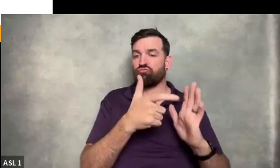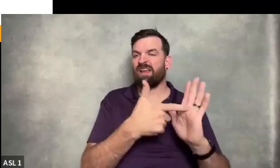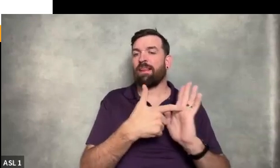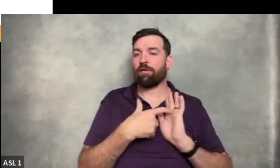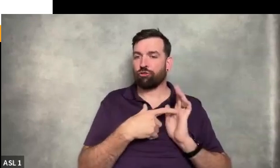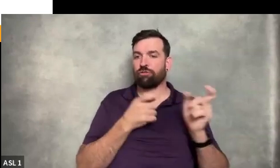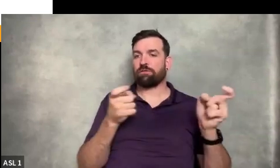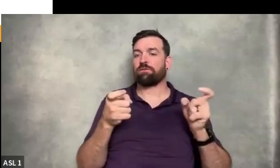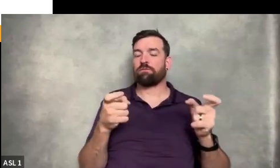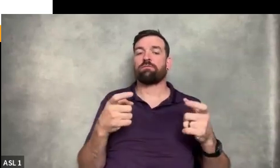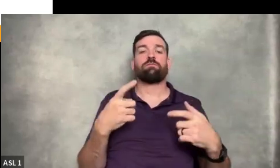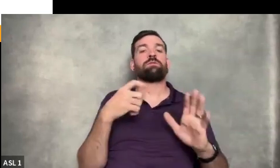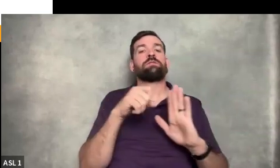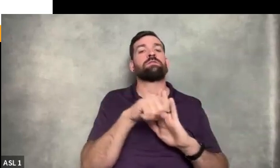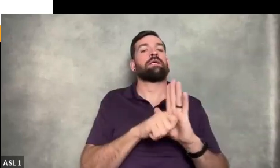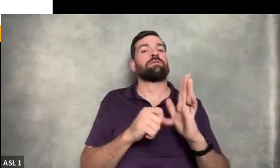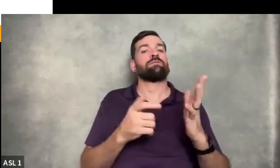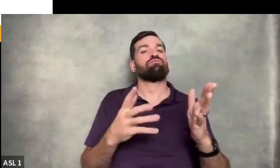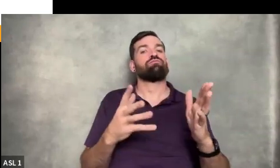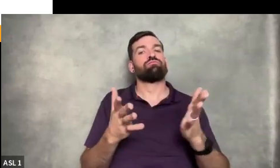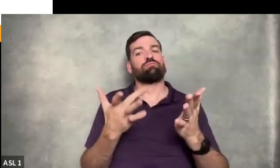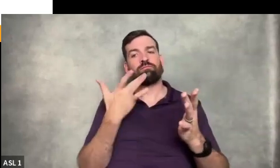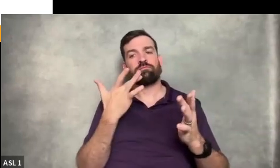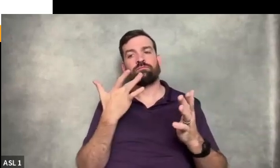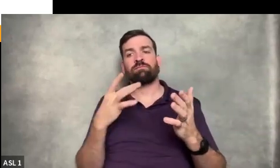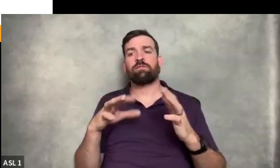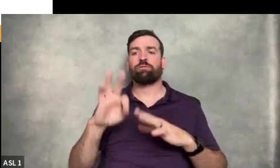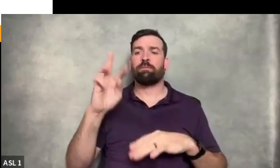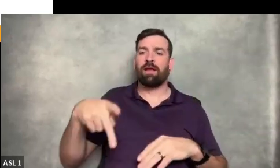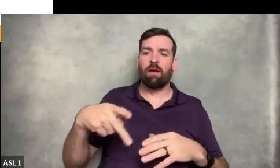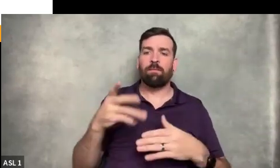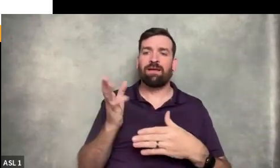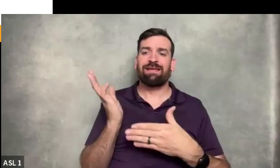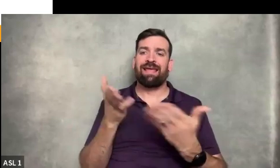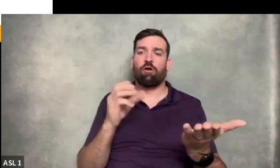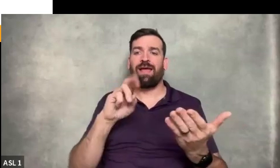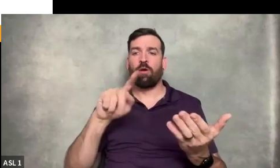states that wish to provide shelf-stable, pick-up, carry-out, drive-thru, or similar